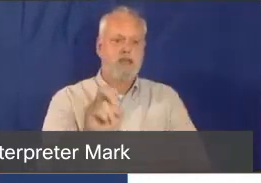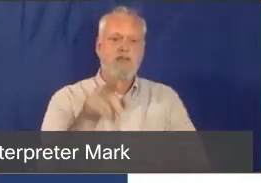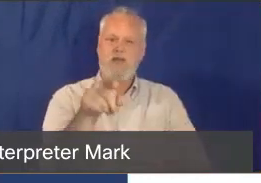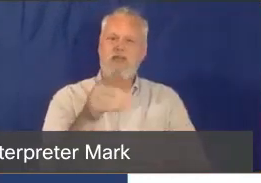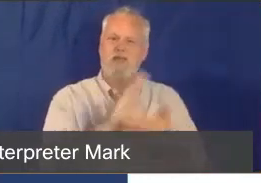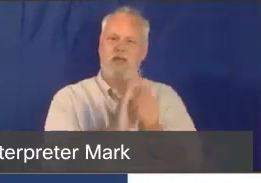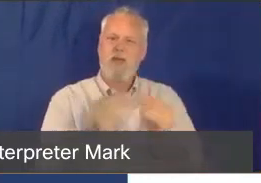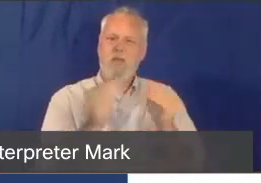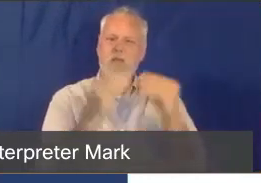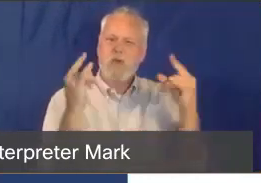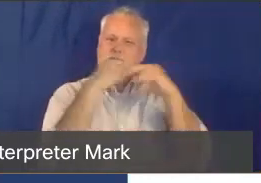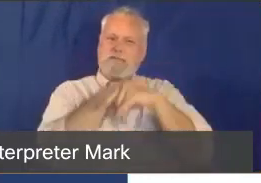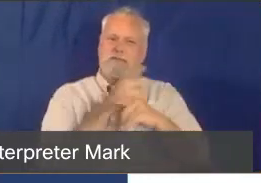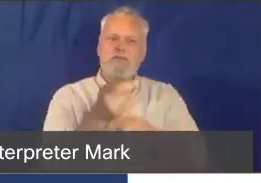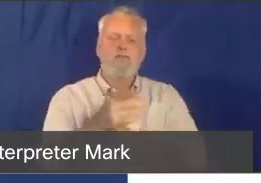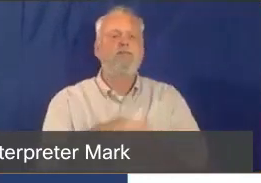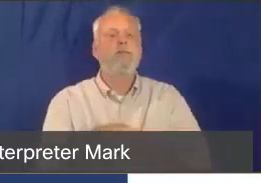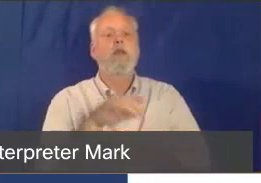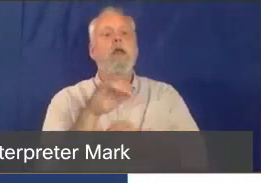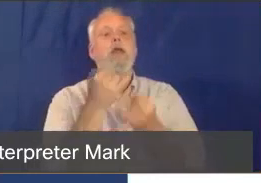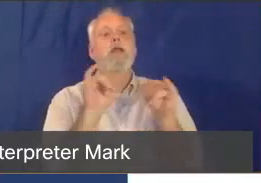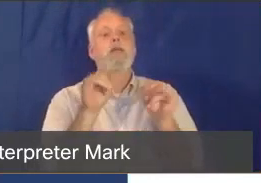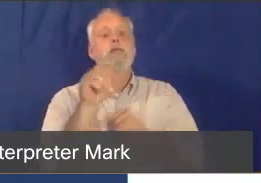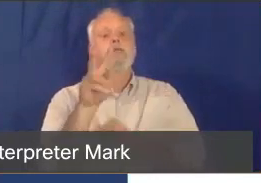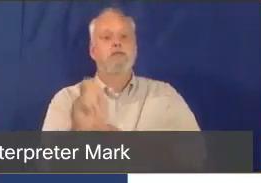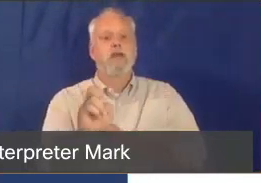Independents Avenue has a really interesting shape to it.